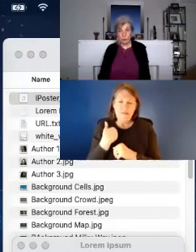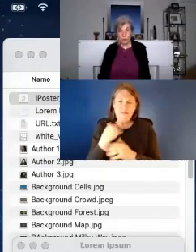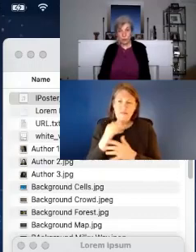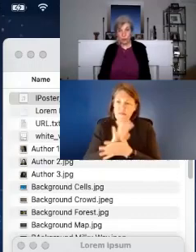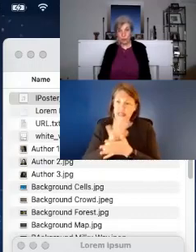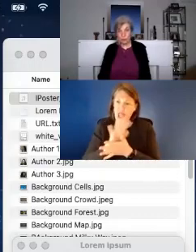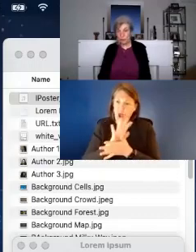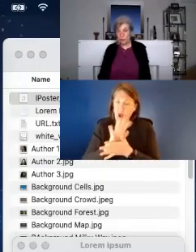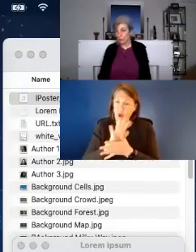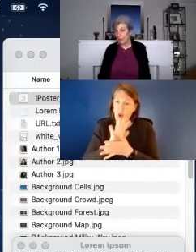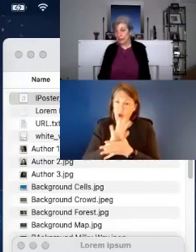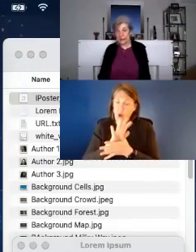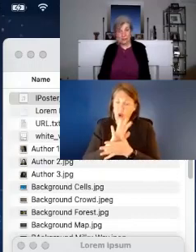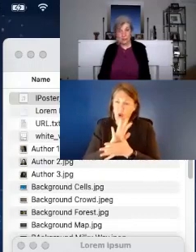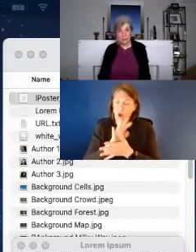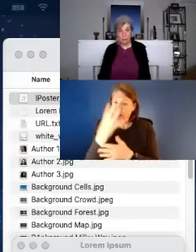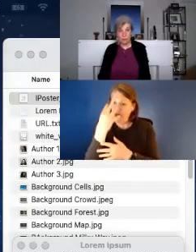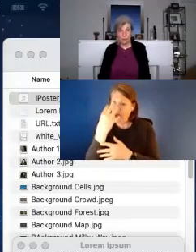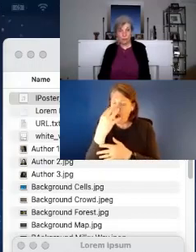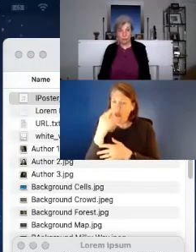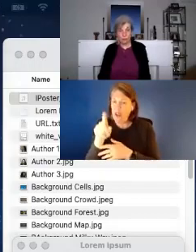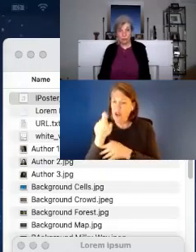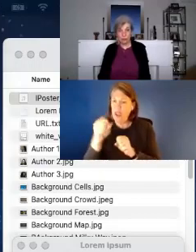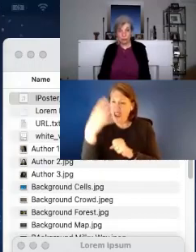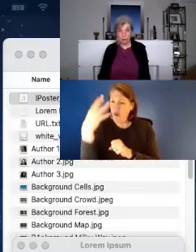turn it off just like I did when Rick was talking.